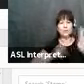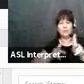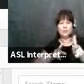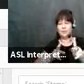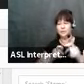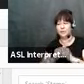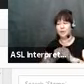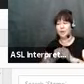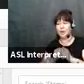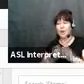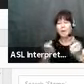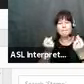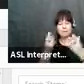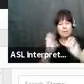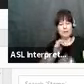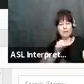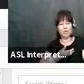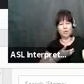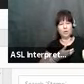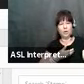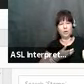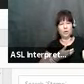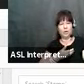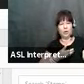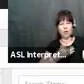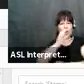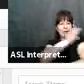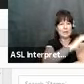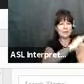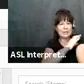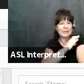Many of our clinics serve the Latinex.